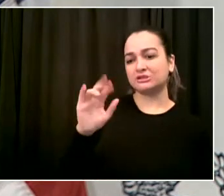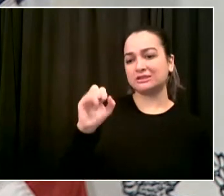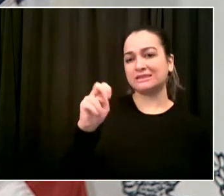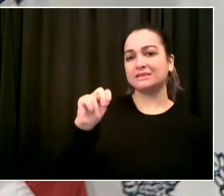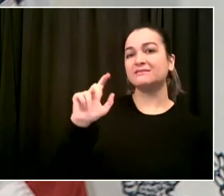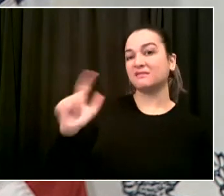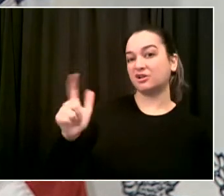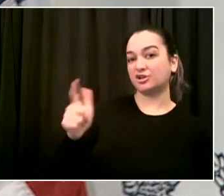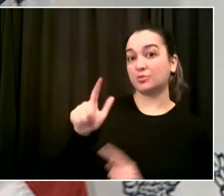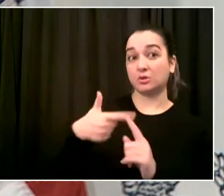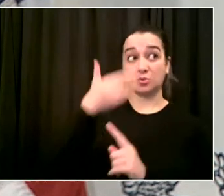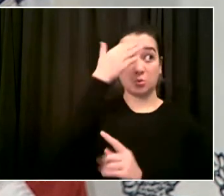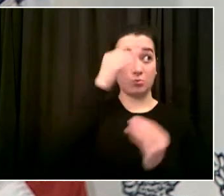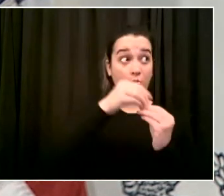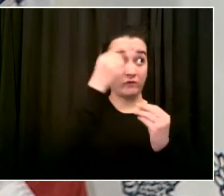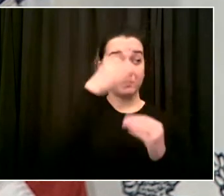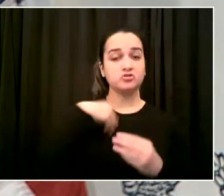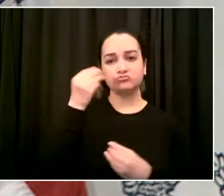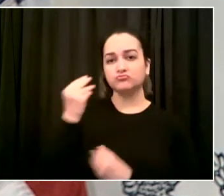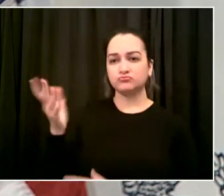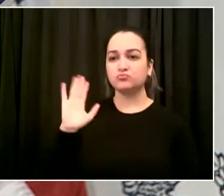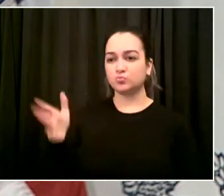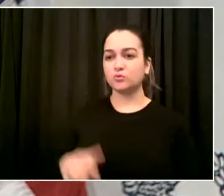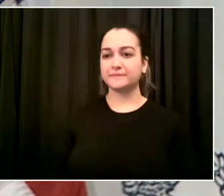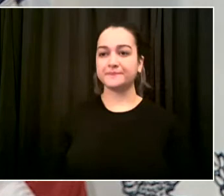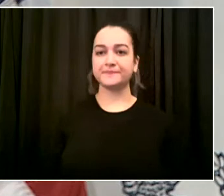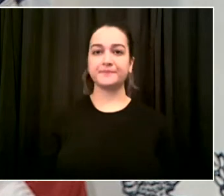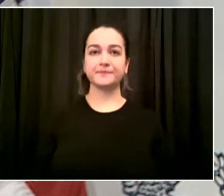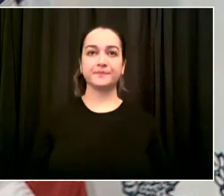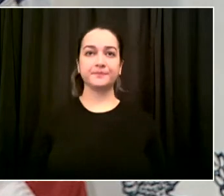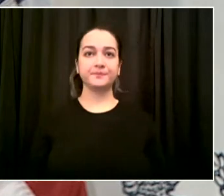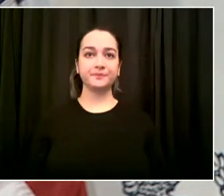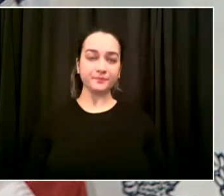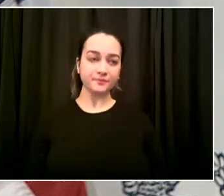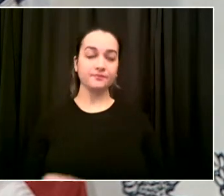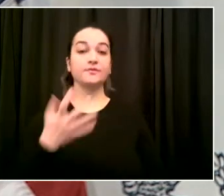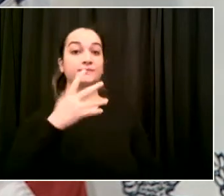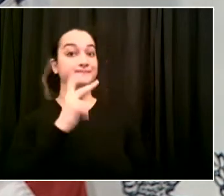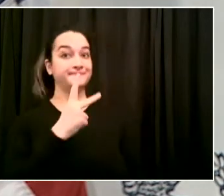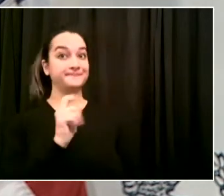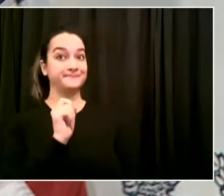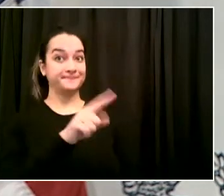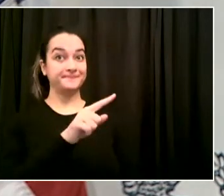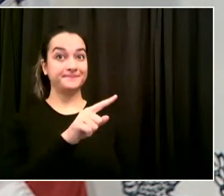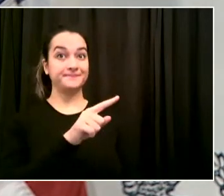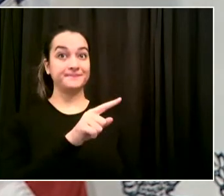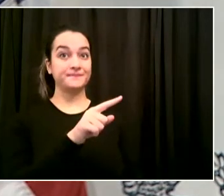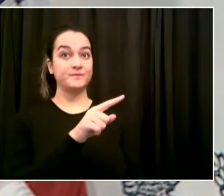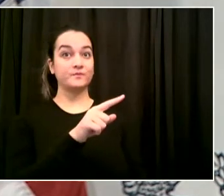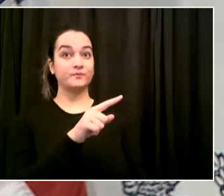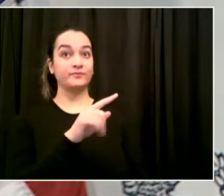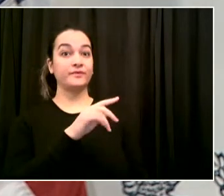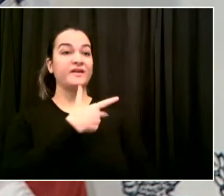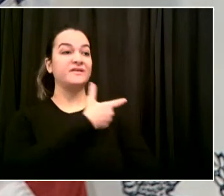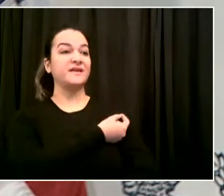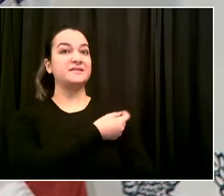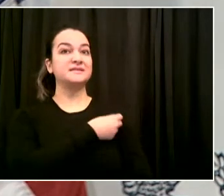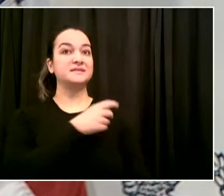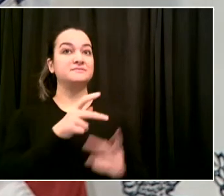Re> popotrerer : SECOND QUESTION 24 SEVEN VACCINATION